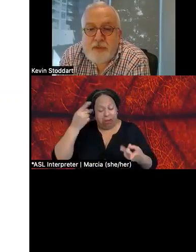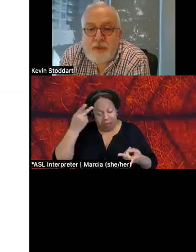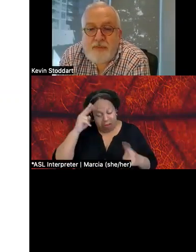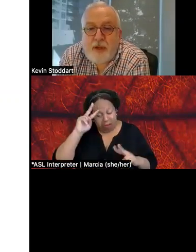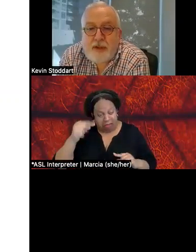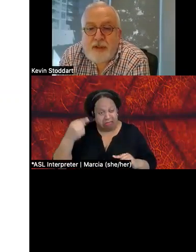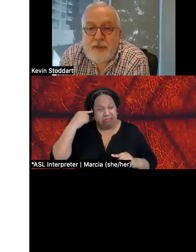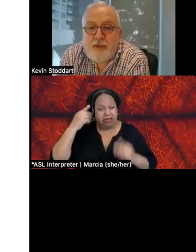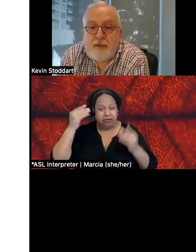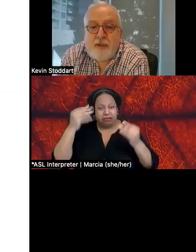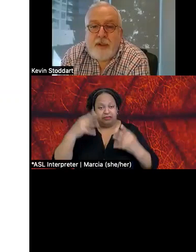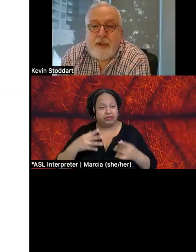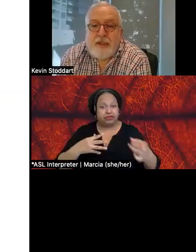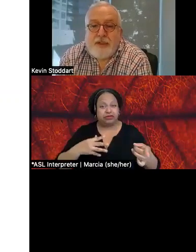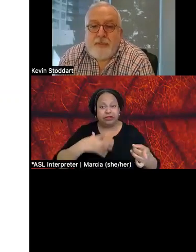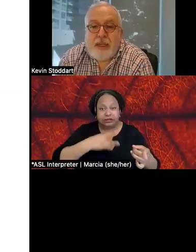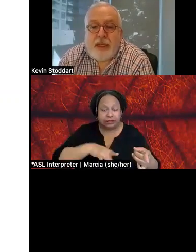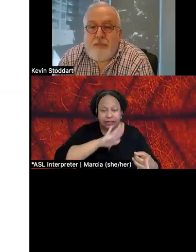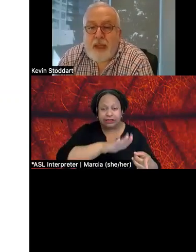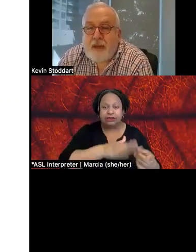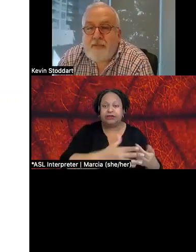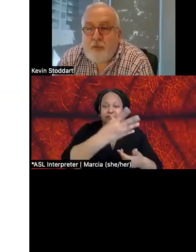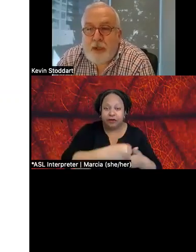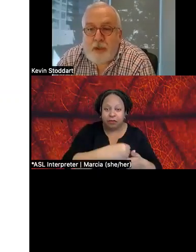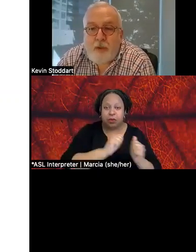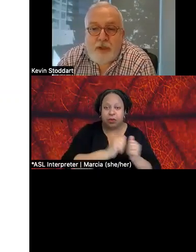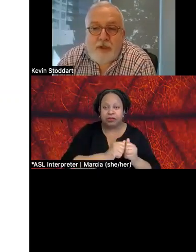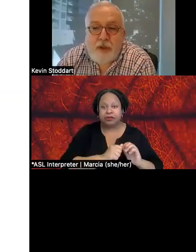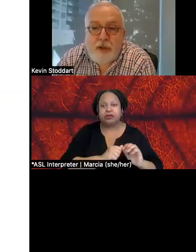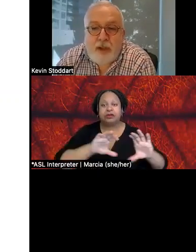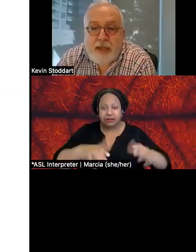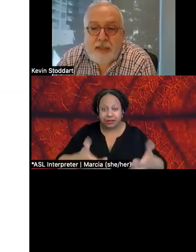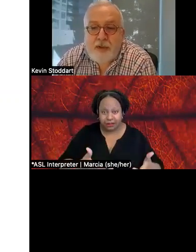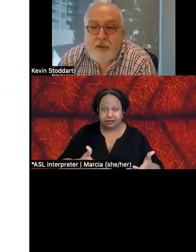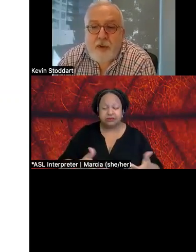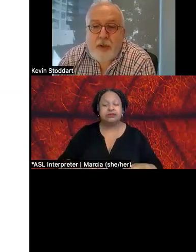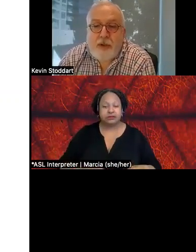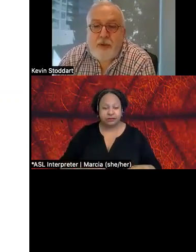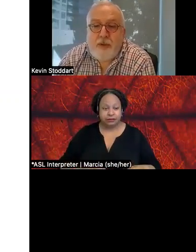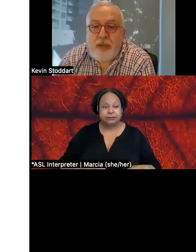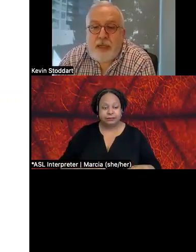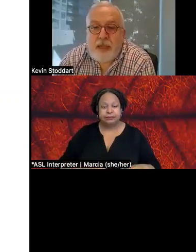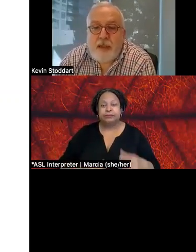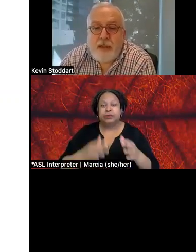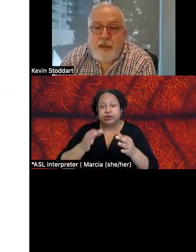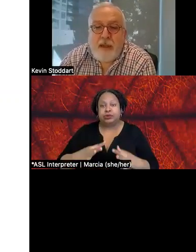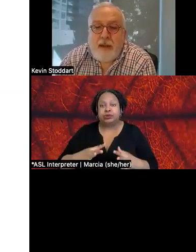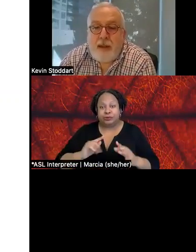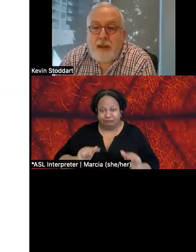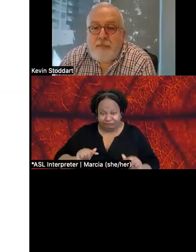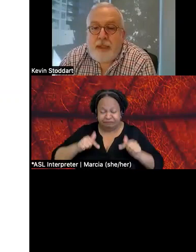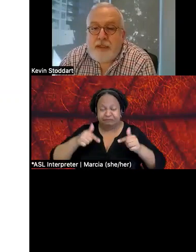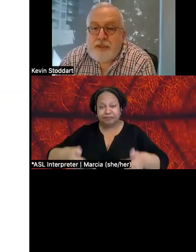We've talked about somebody may avoid going to a class or going to a meeting because